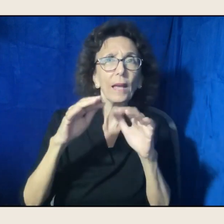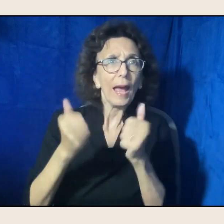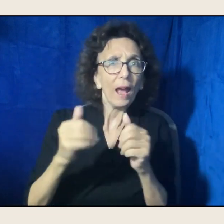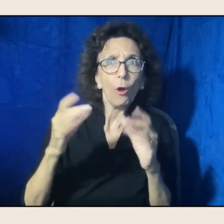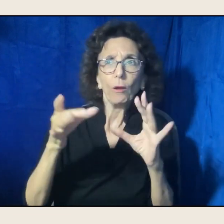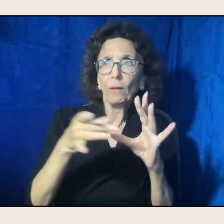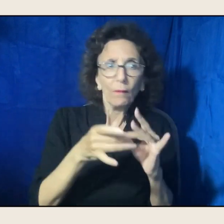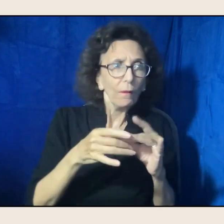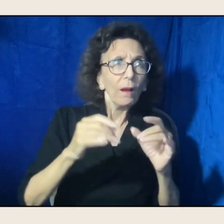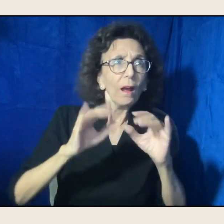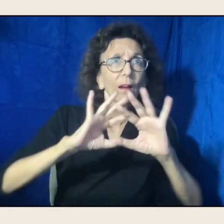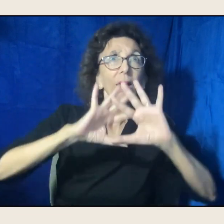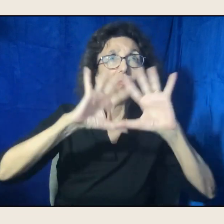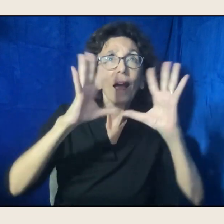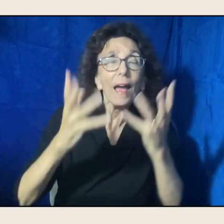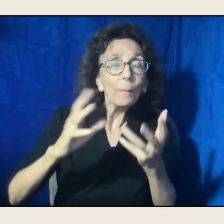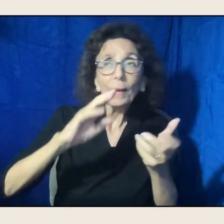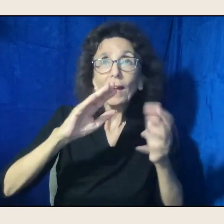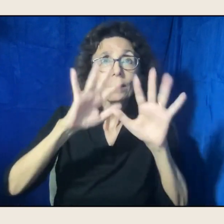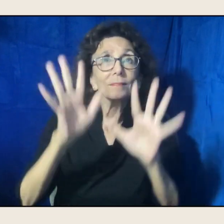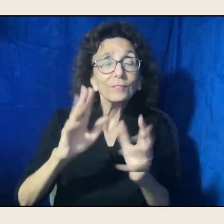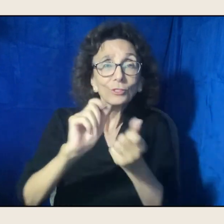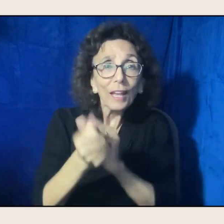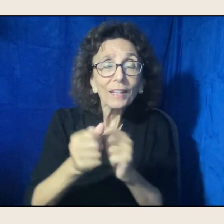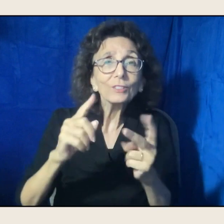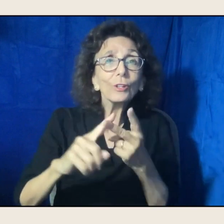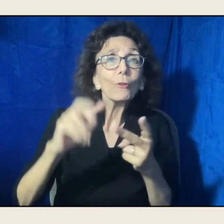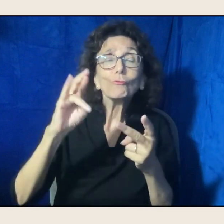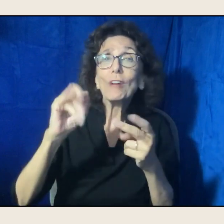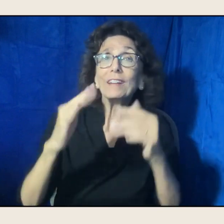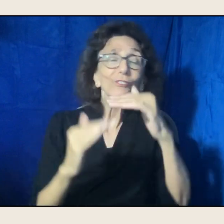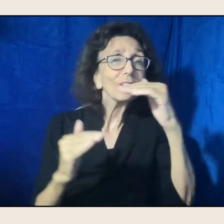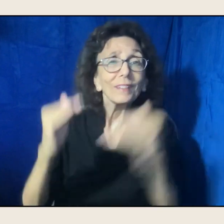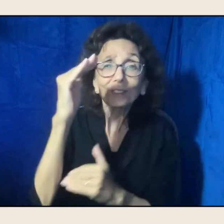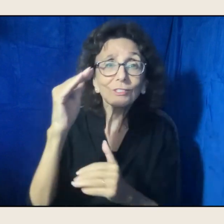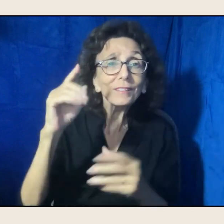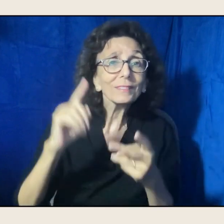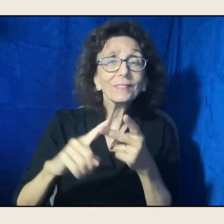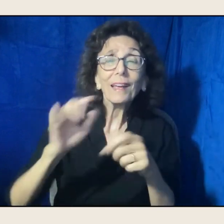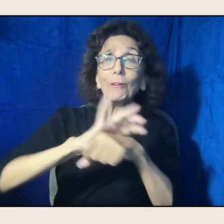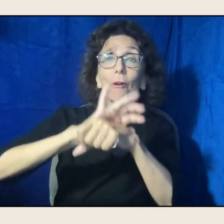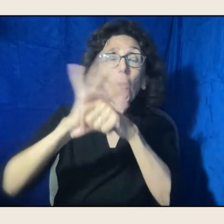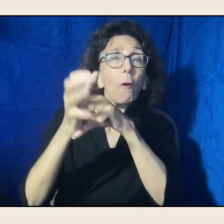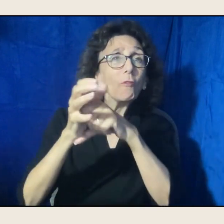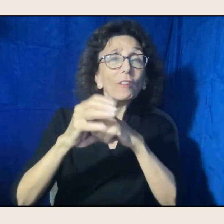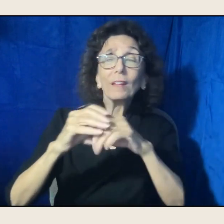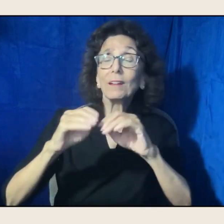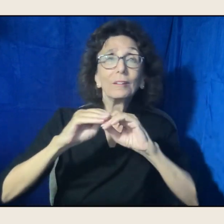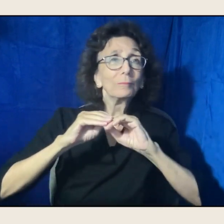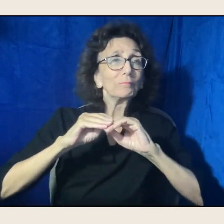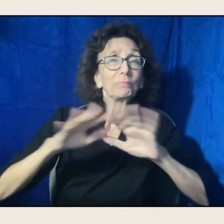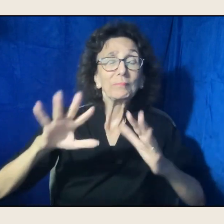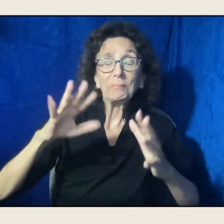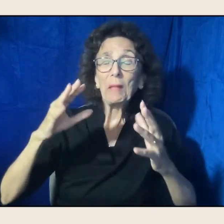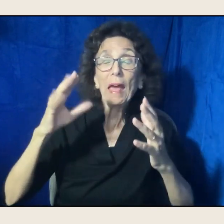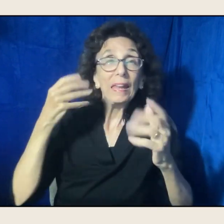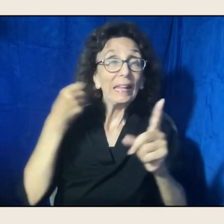racial injustice, and the COVID-19 pandemic. Massive forest fires have burned in the west for months.